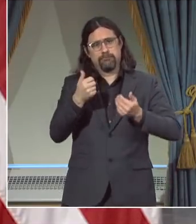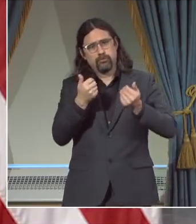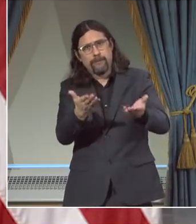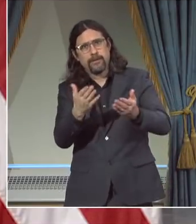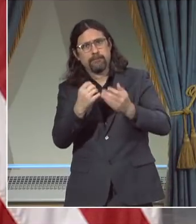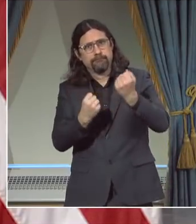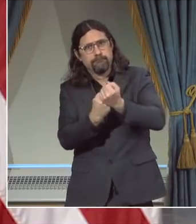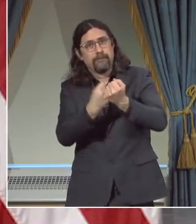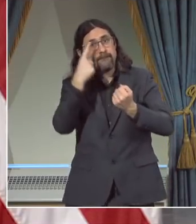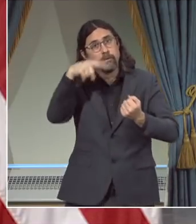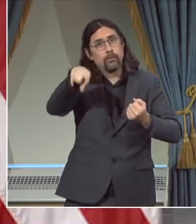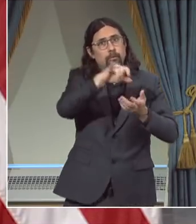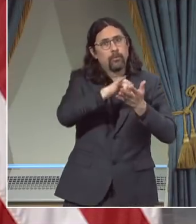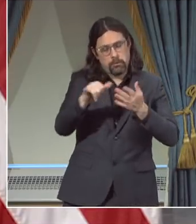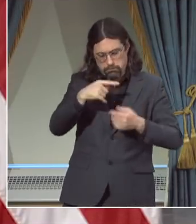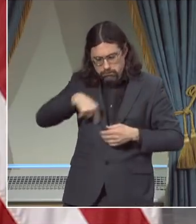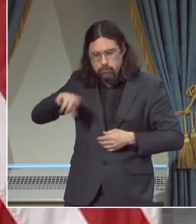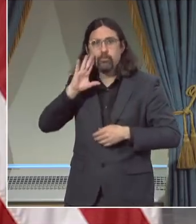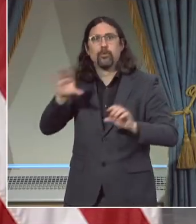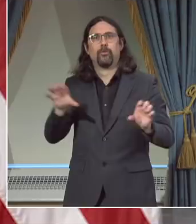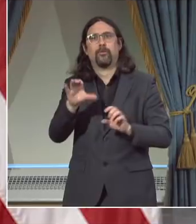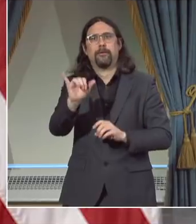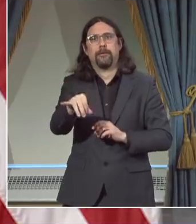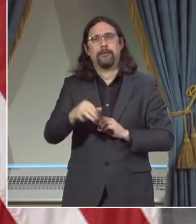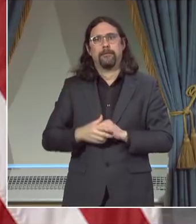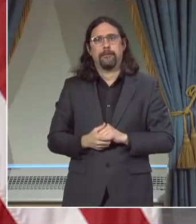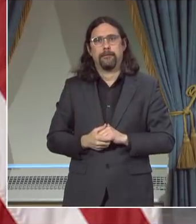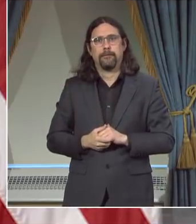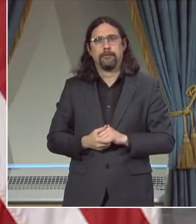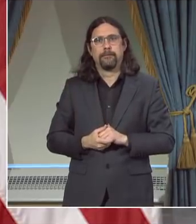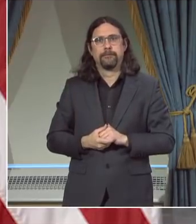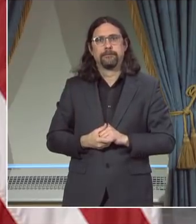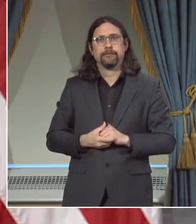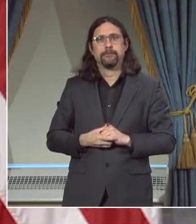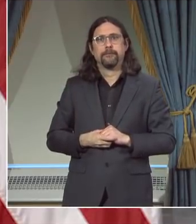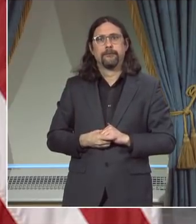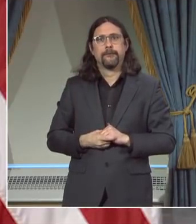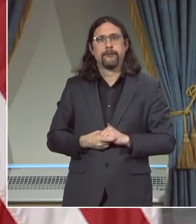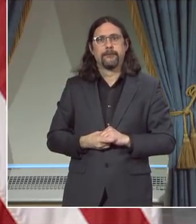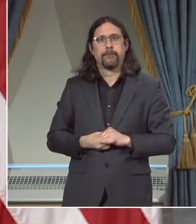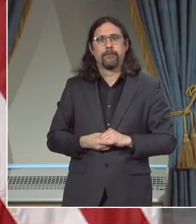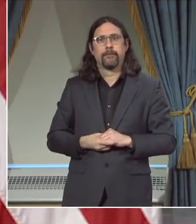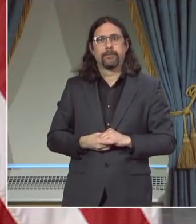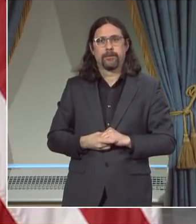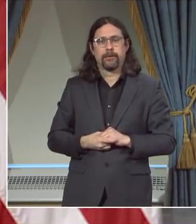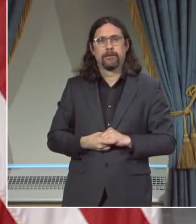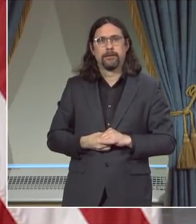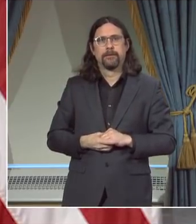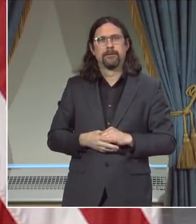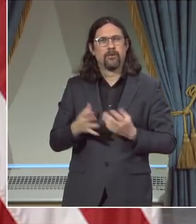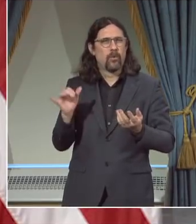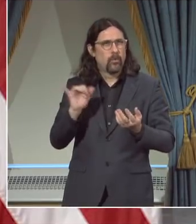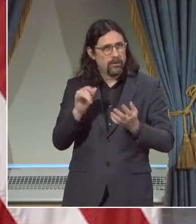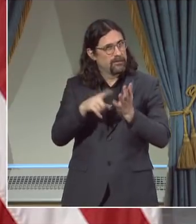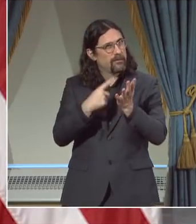VEHICLES, WHATEVER IT TAKES TO KEEP SERVING WORKERS W HOARE IN EMERGENCIES. WEAOLSA WNT TO